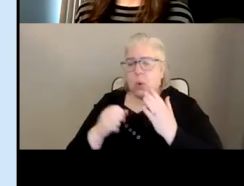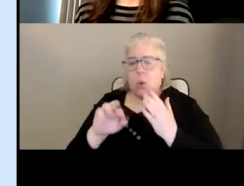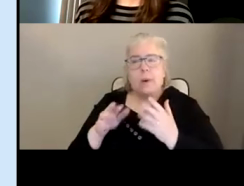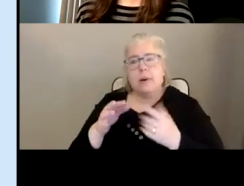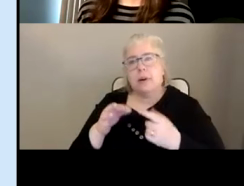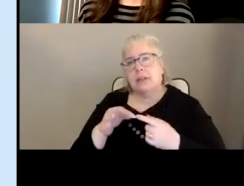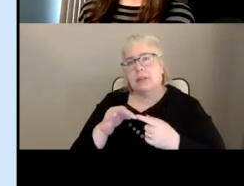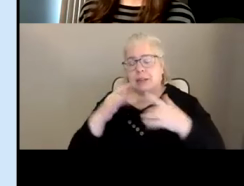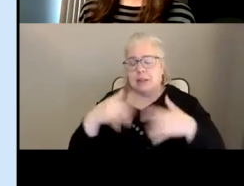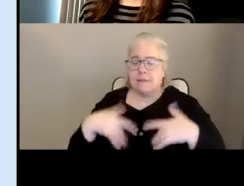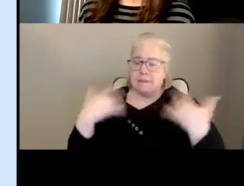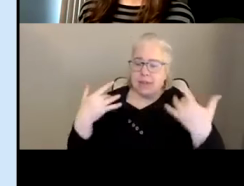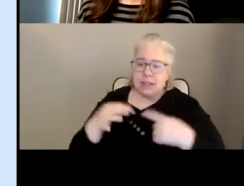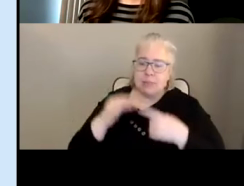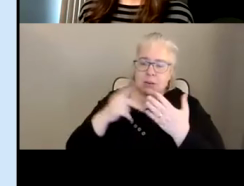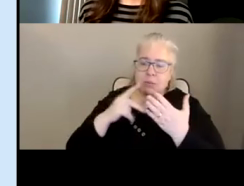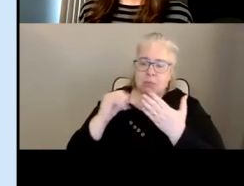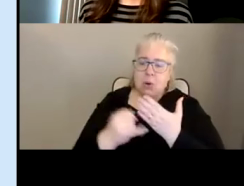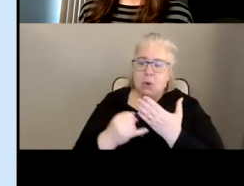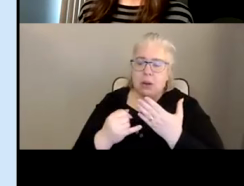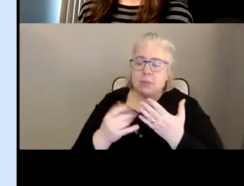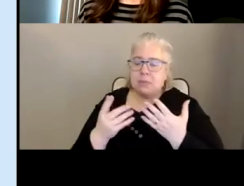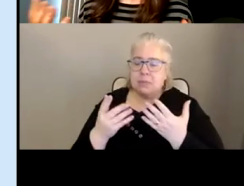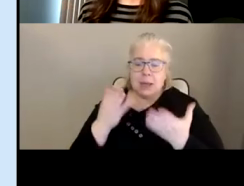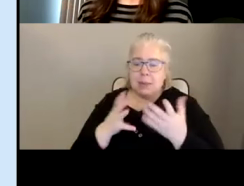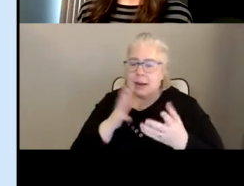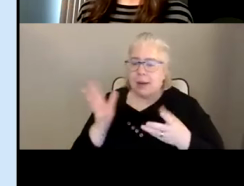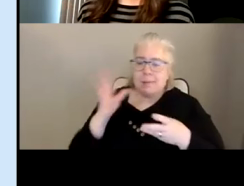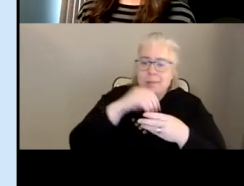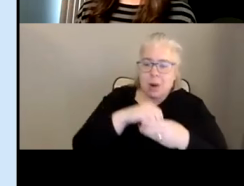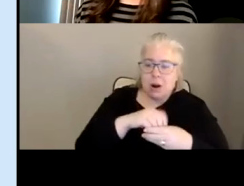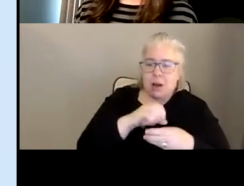Or special programs that may not be part of your regular offering.